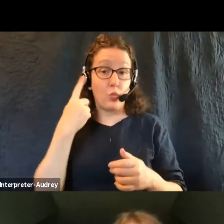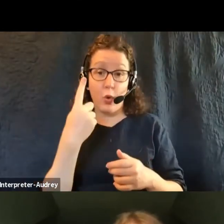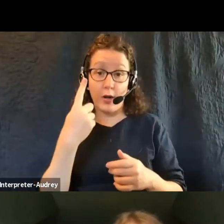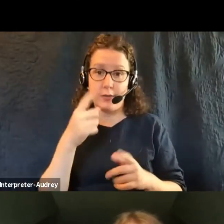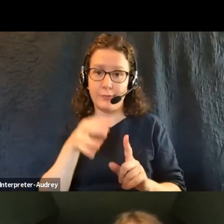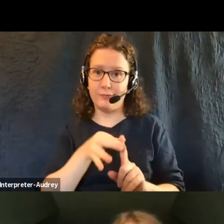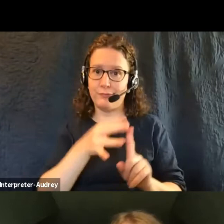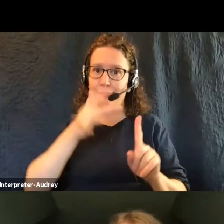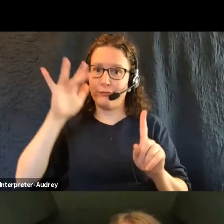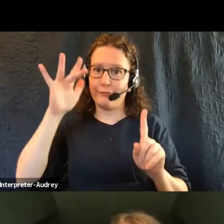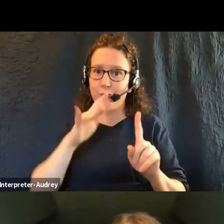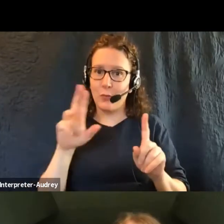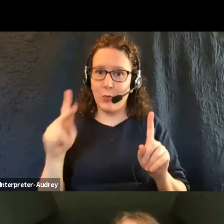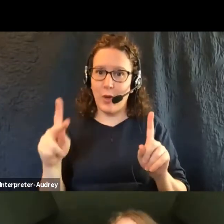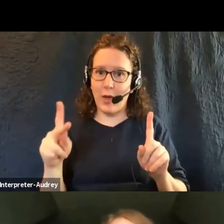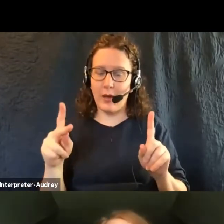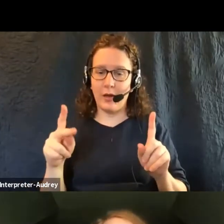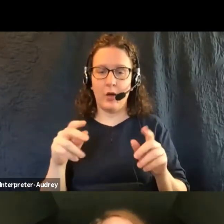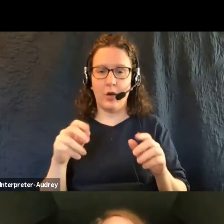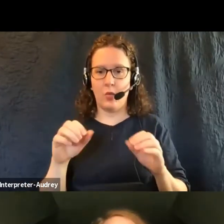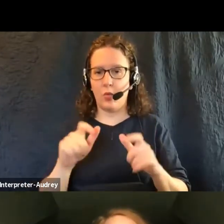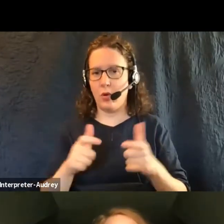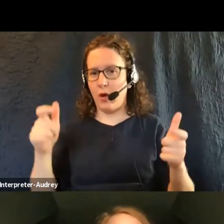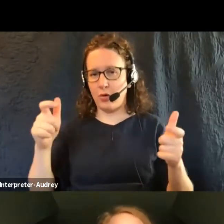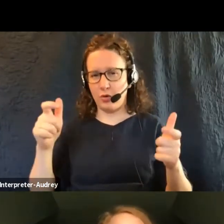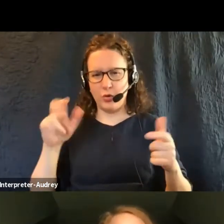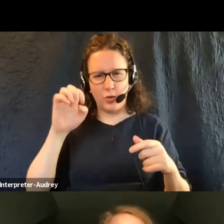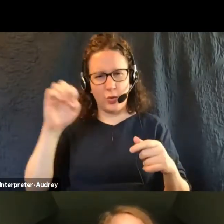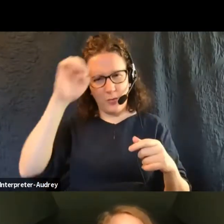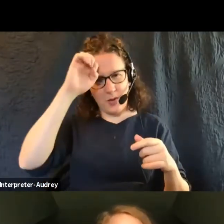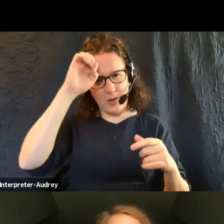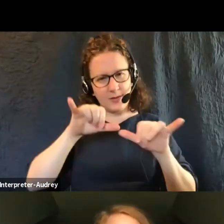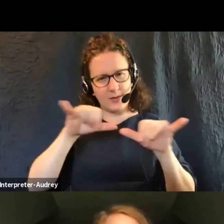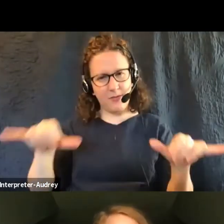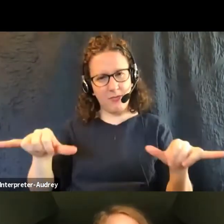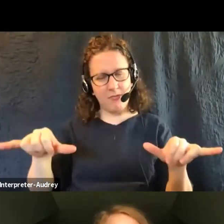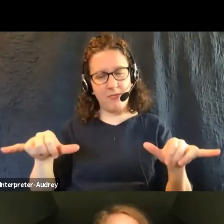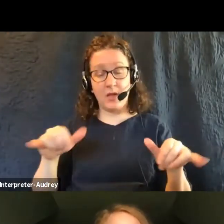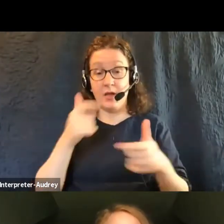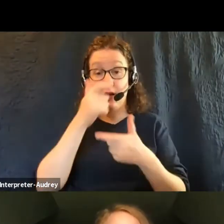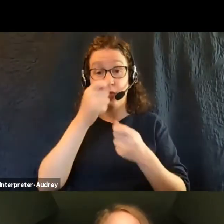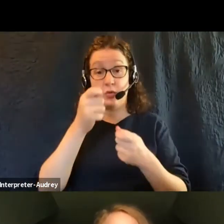UK or even in the larger European system, it would be interesting if any of the other panelists might